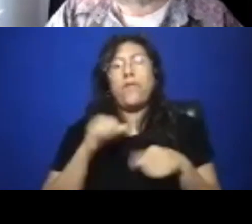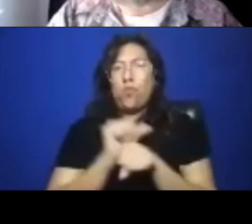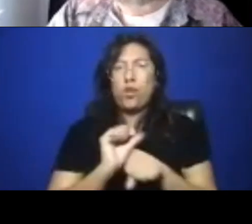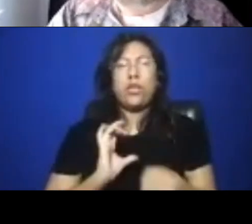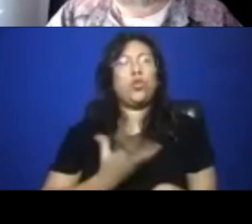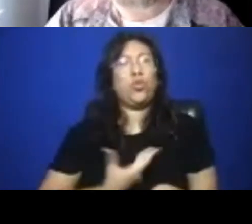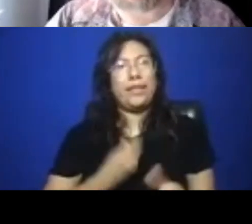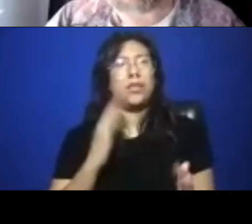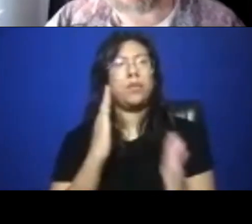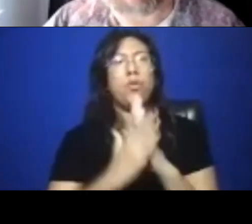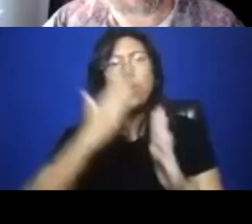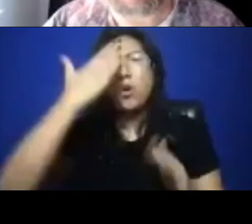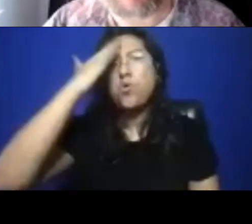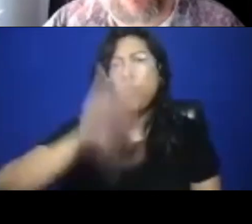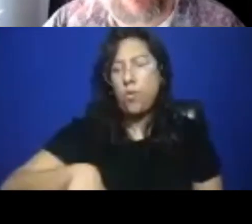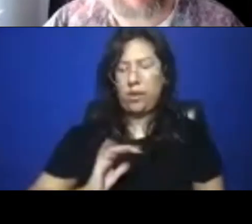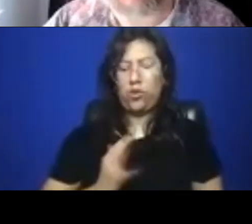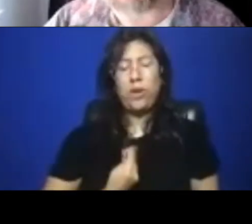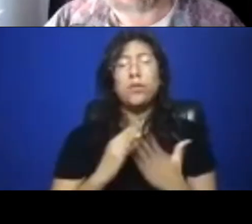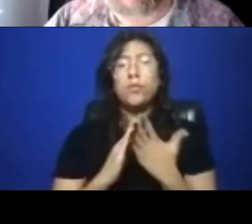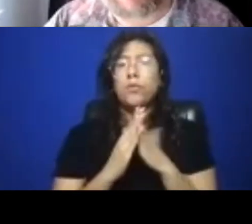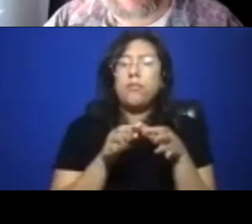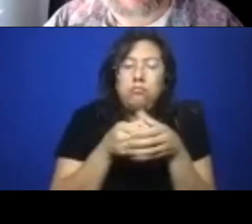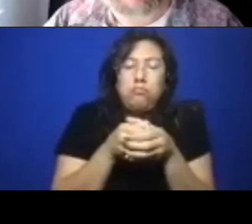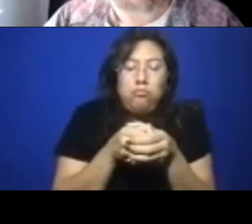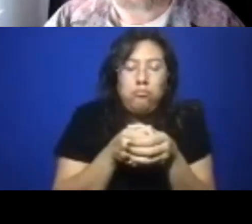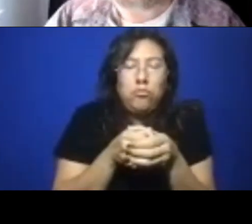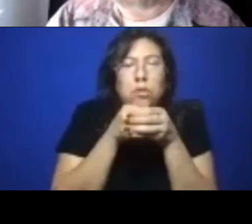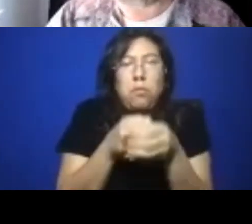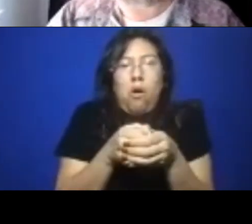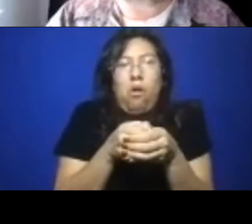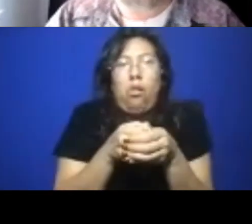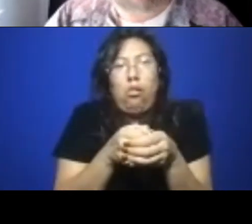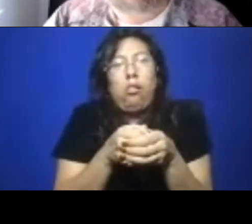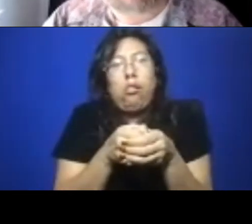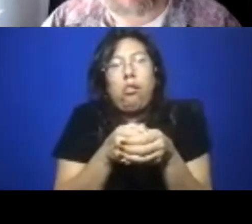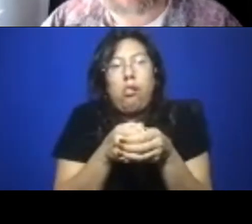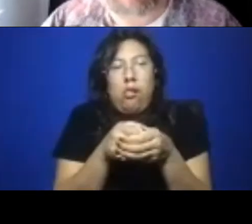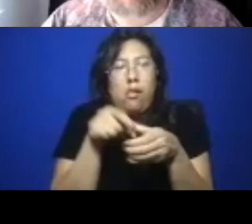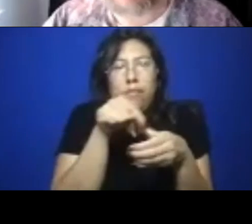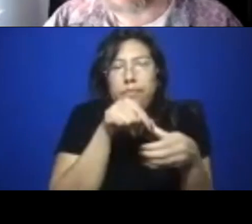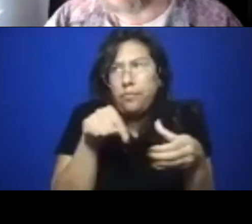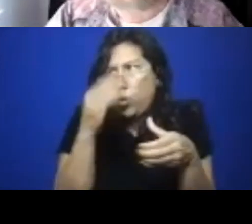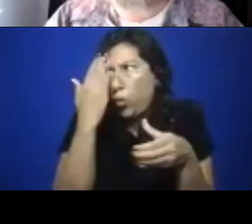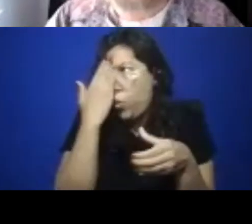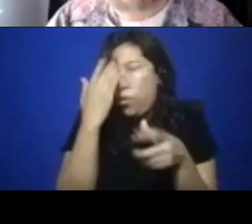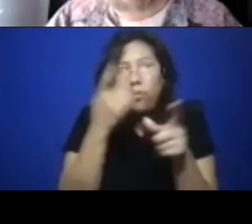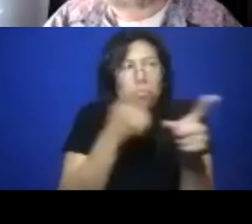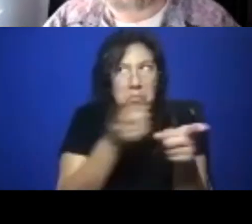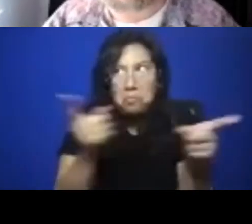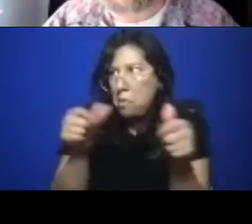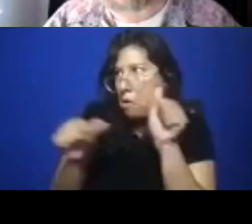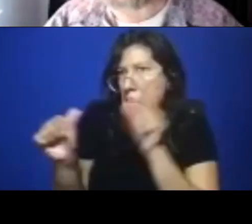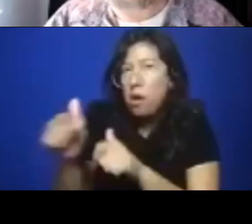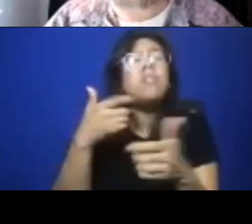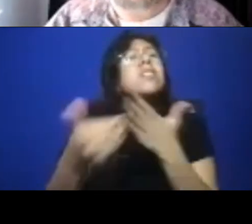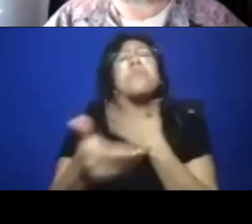know that trans communities are small, they're tight knit, everybody kind of knows everybody. Even if you live in New York City or LA